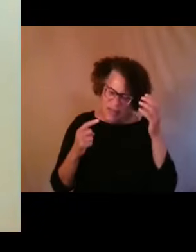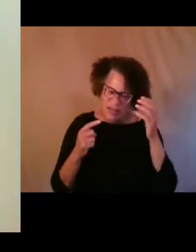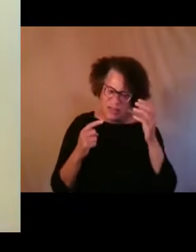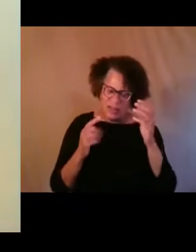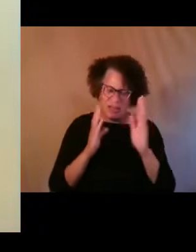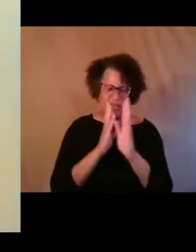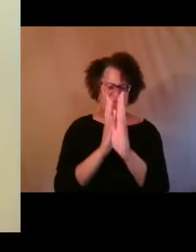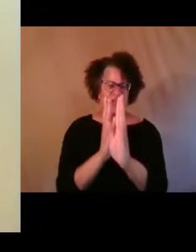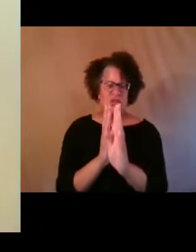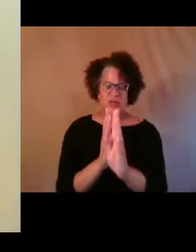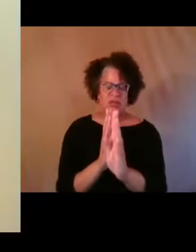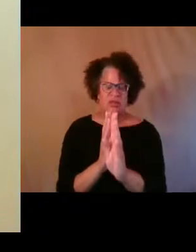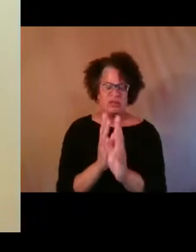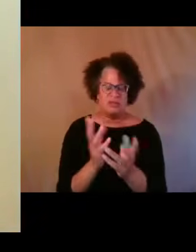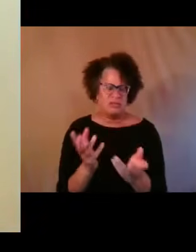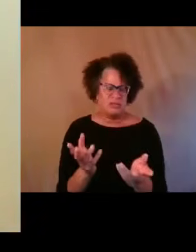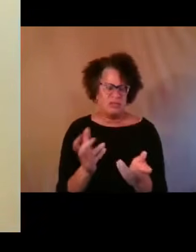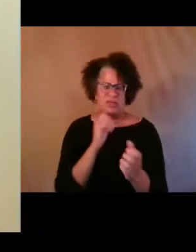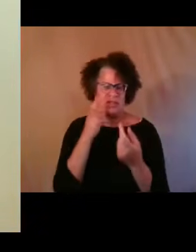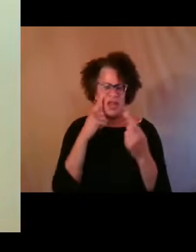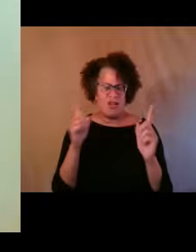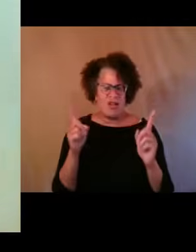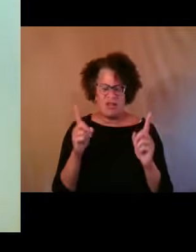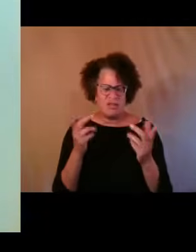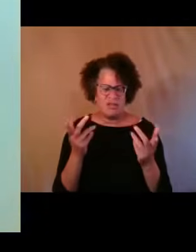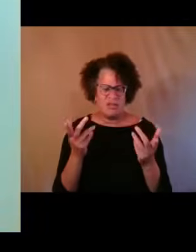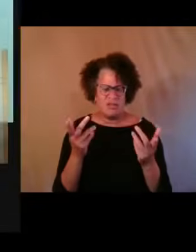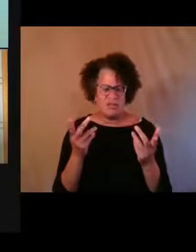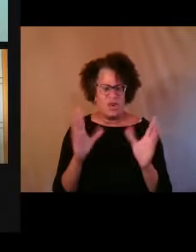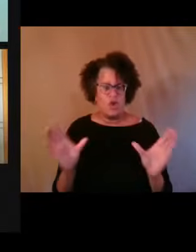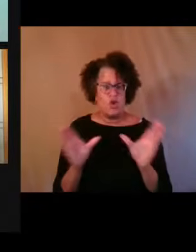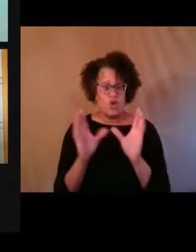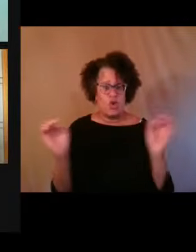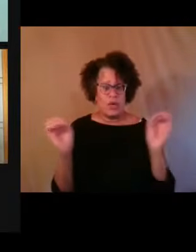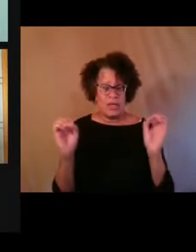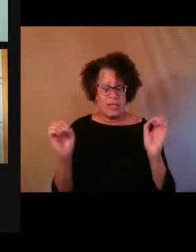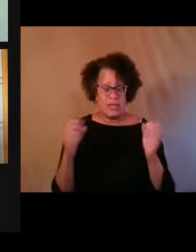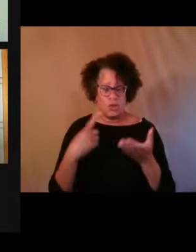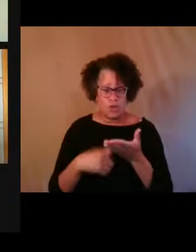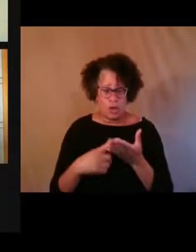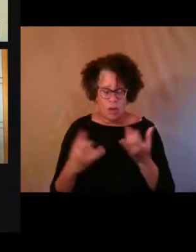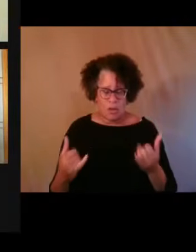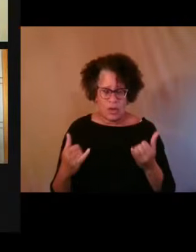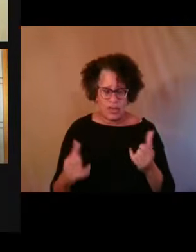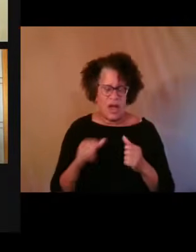It's not cause and effect. Any of the crisis problems that we're talking about, it's not a cause and effect.